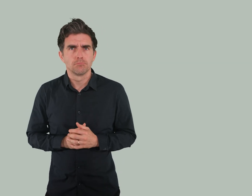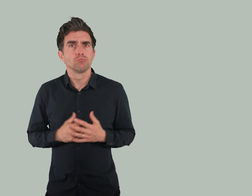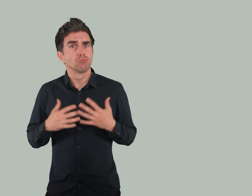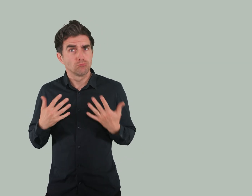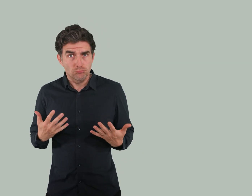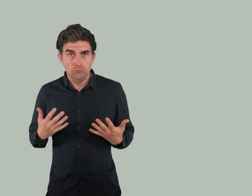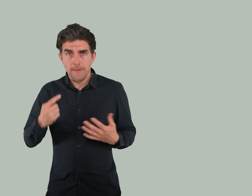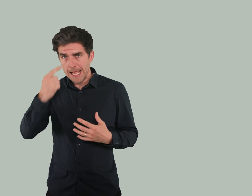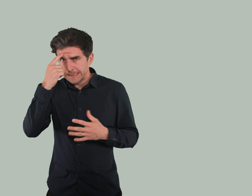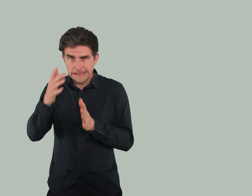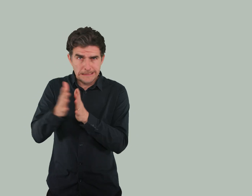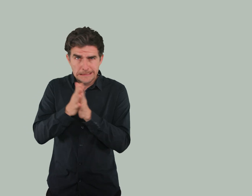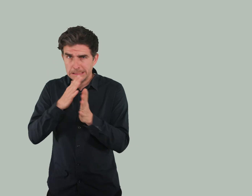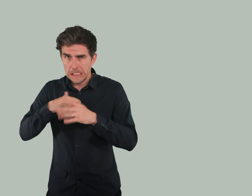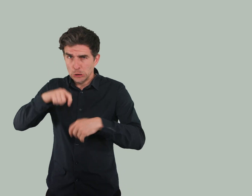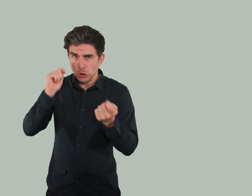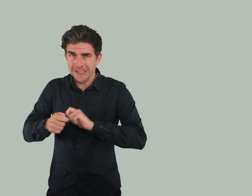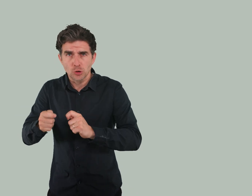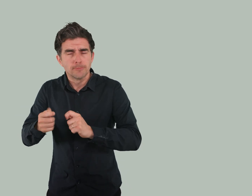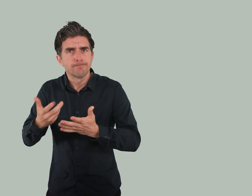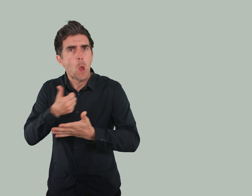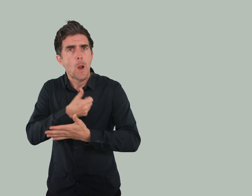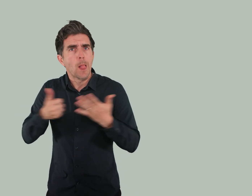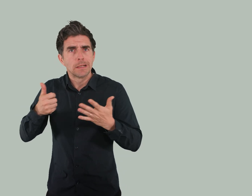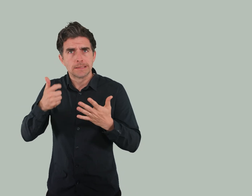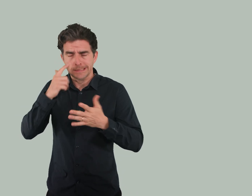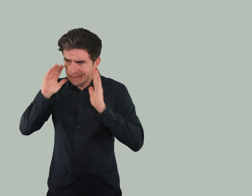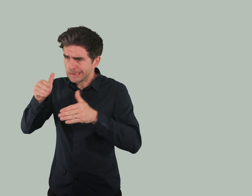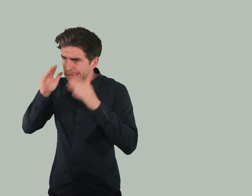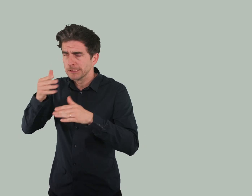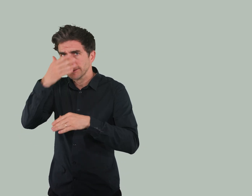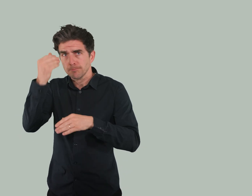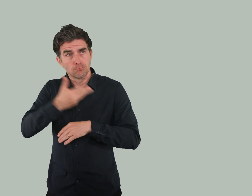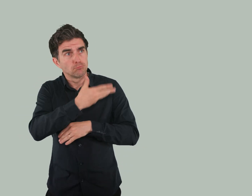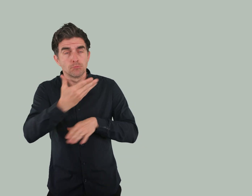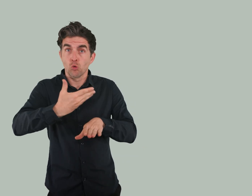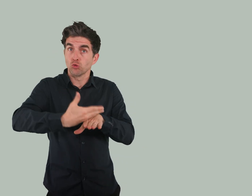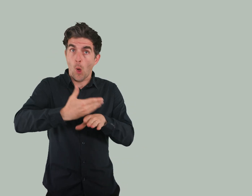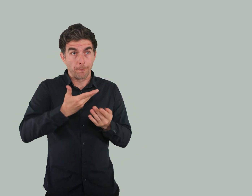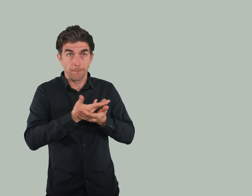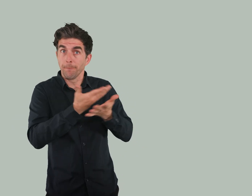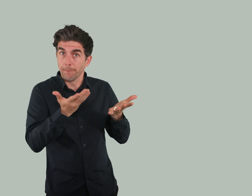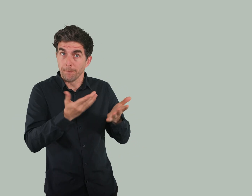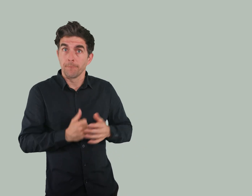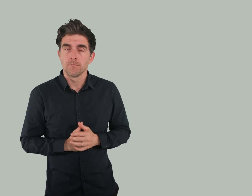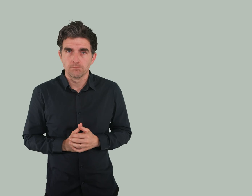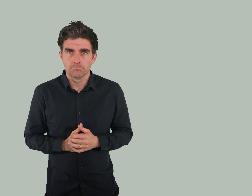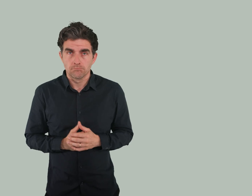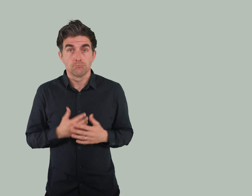But a compounding change that is often ignored has been in the labour market itself.